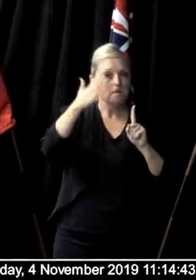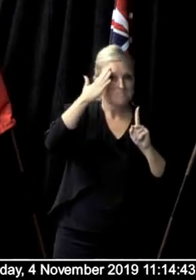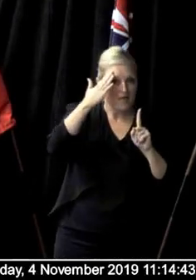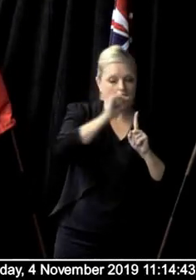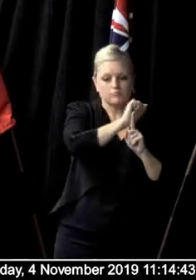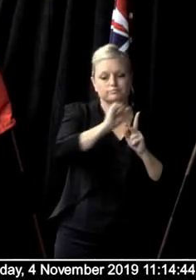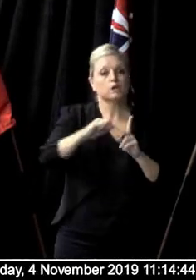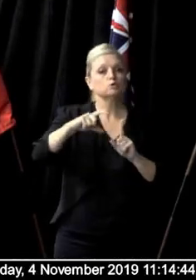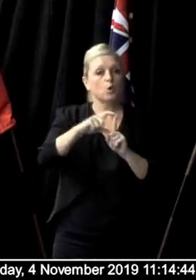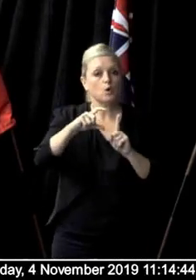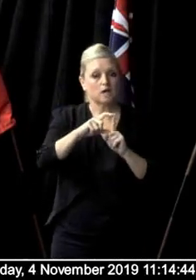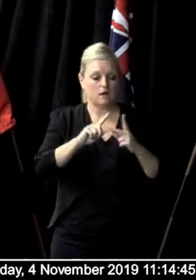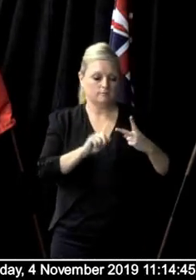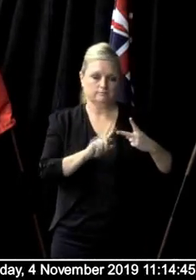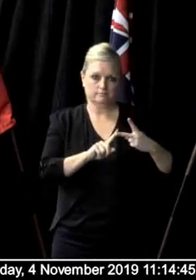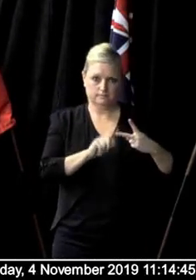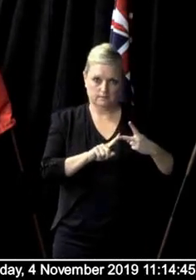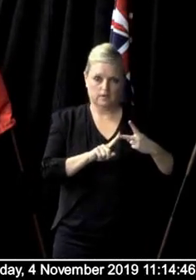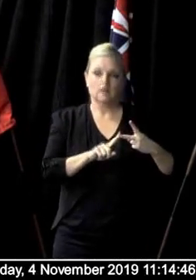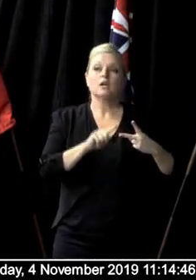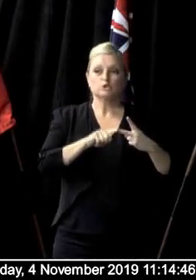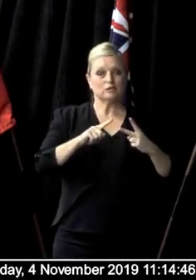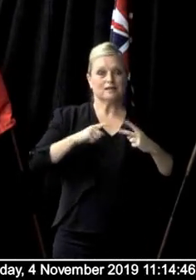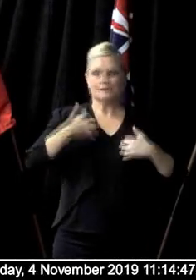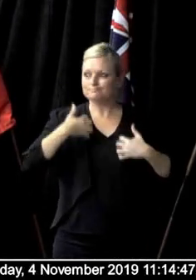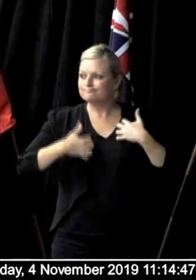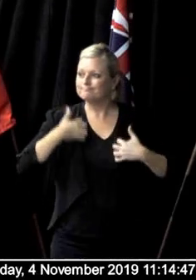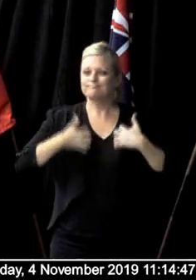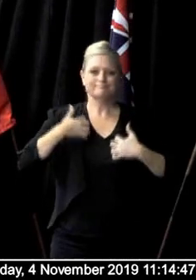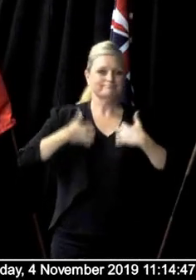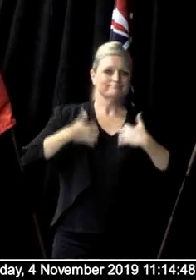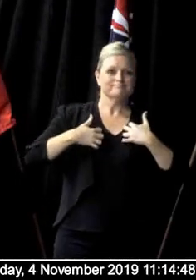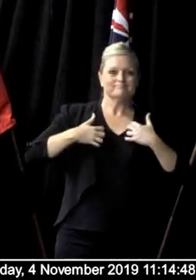Her daughter, in addition to being an energetic and social 13-year-old girl